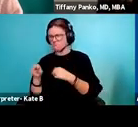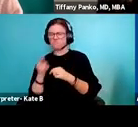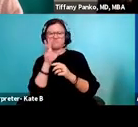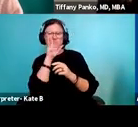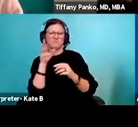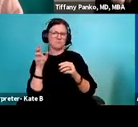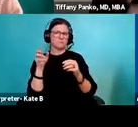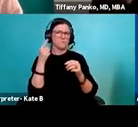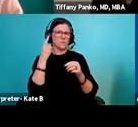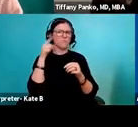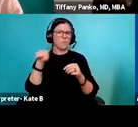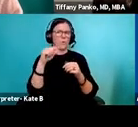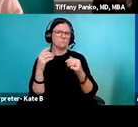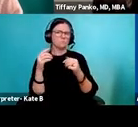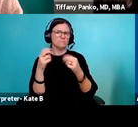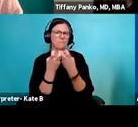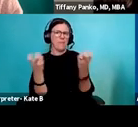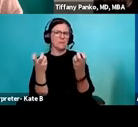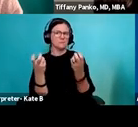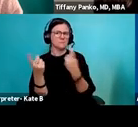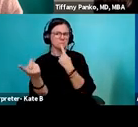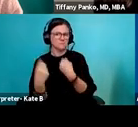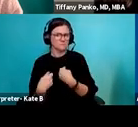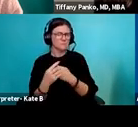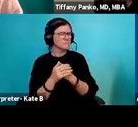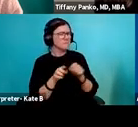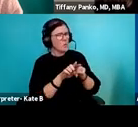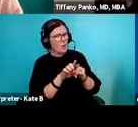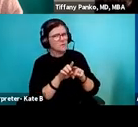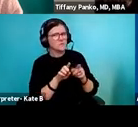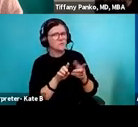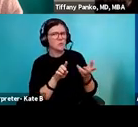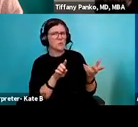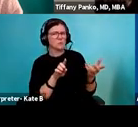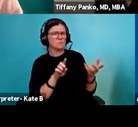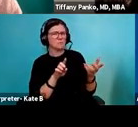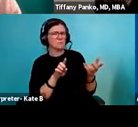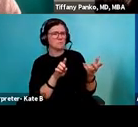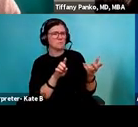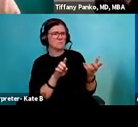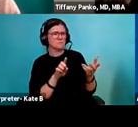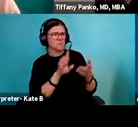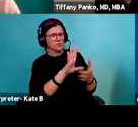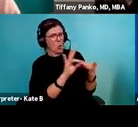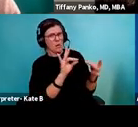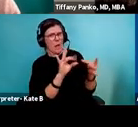members to respond to. Also, feel free to put in some comments that you think, what